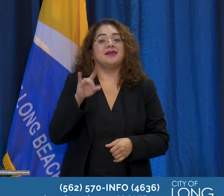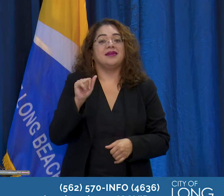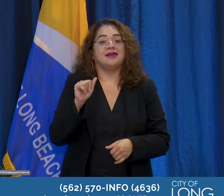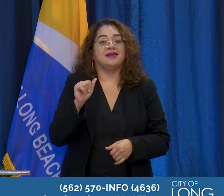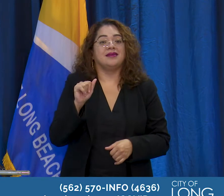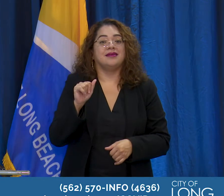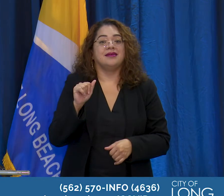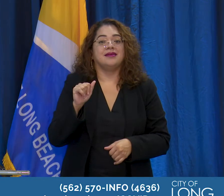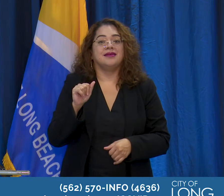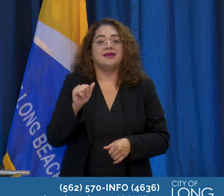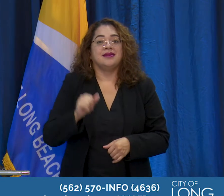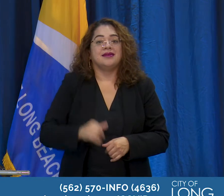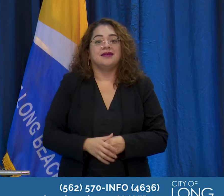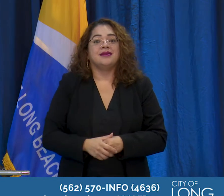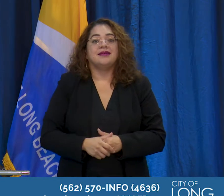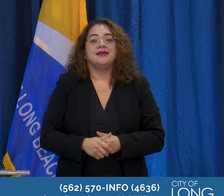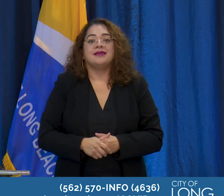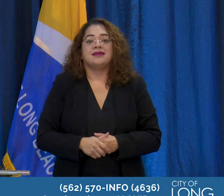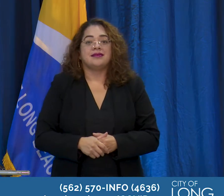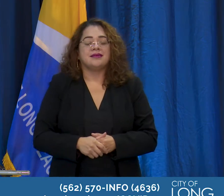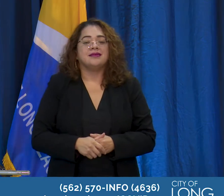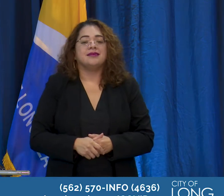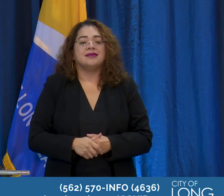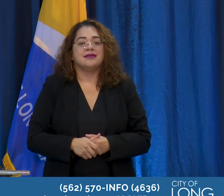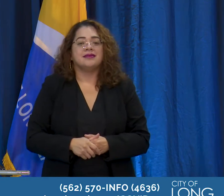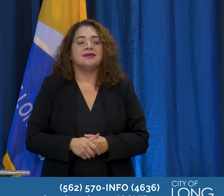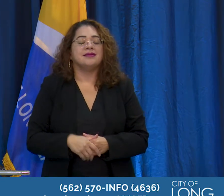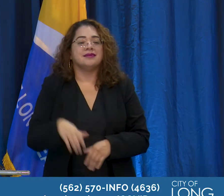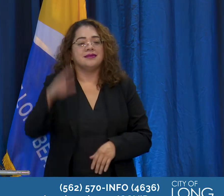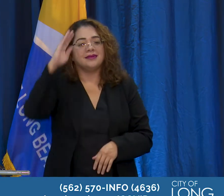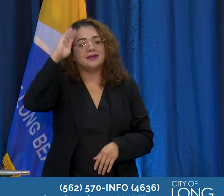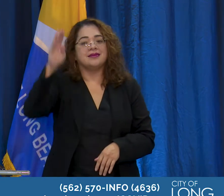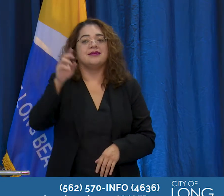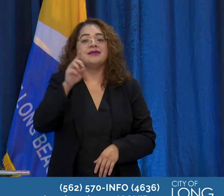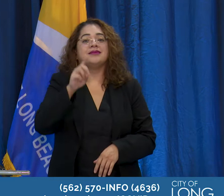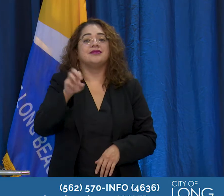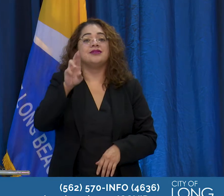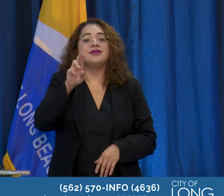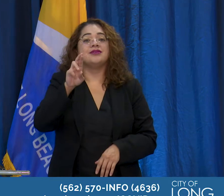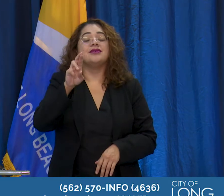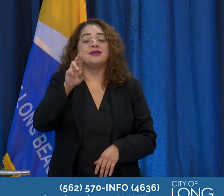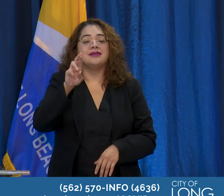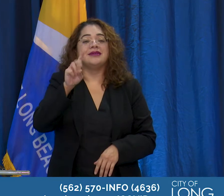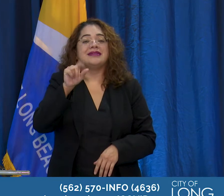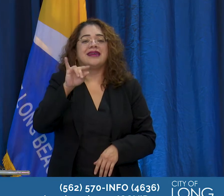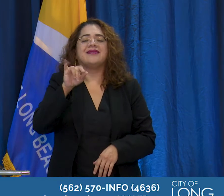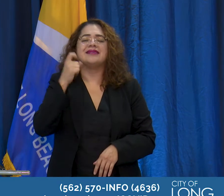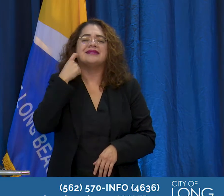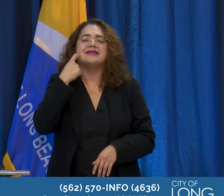Go ahead Hayley. Hi Dr. Davis. I know the mayor briefly touched on this but I was just wondering if you could expand a